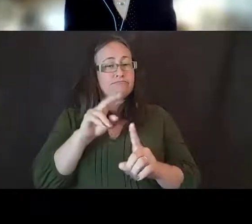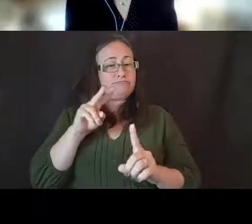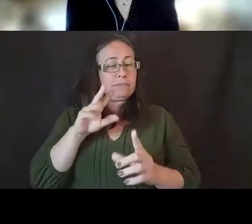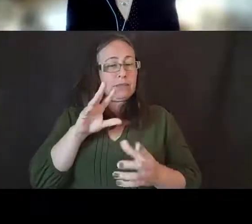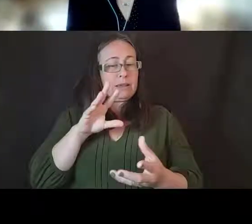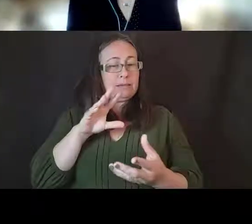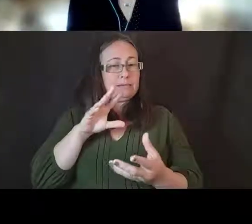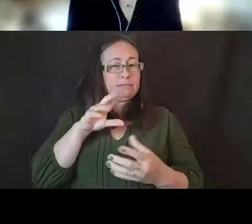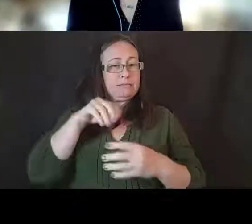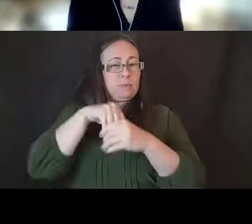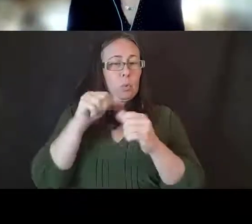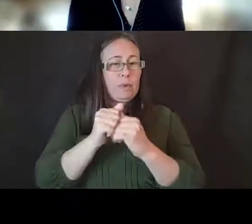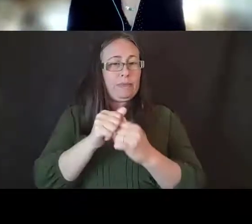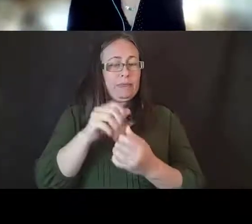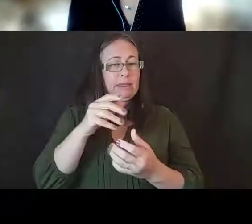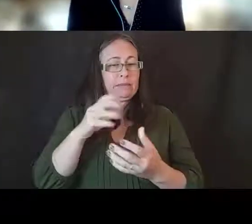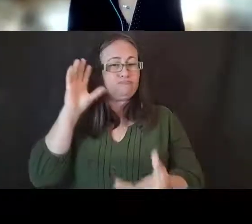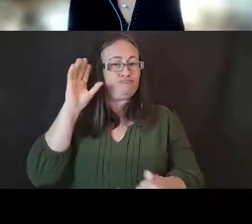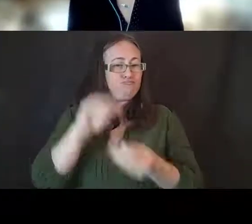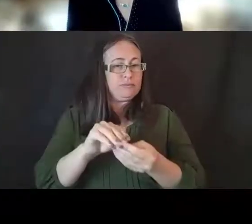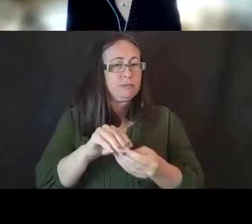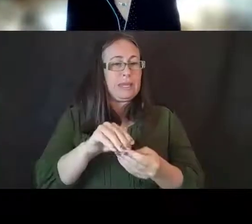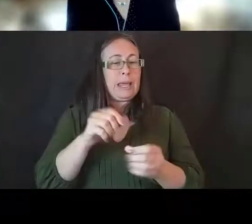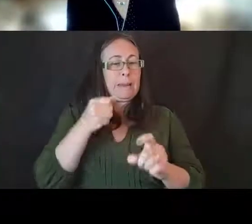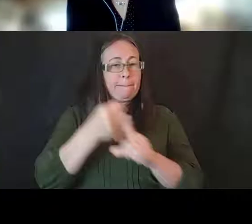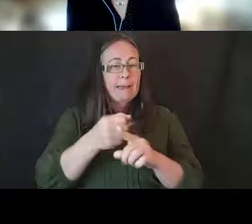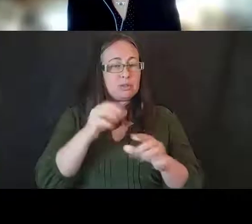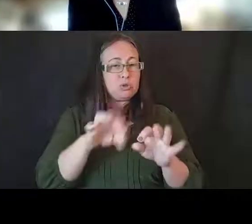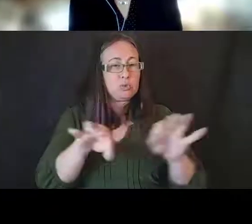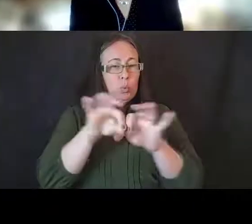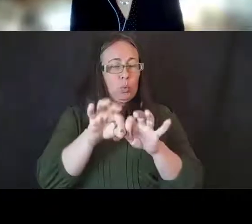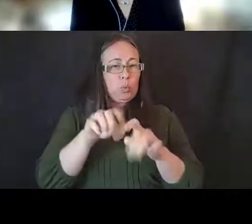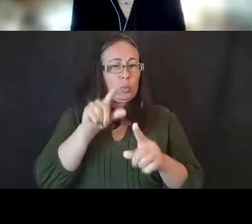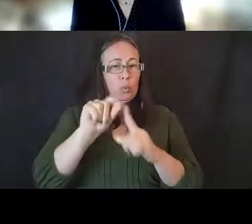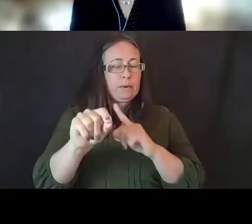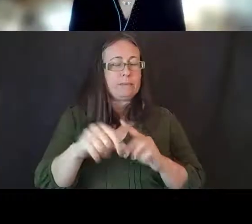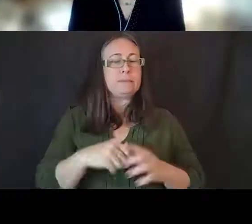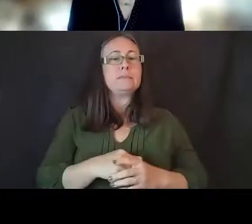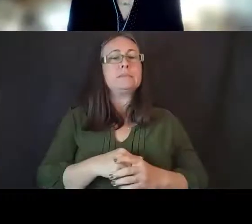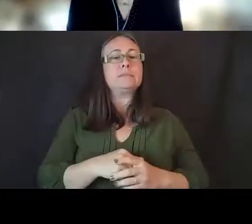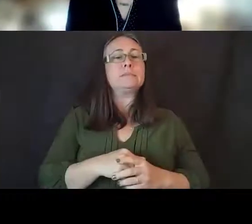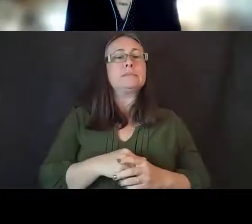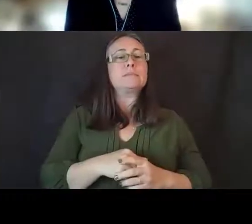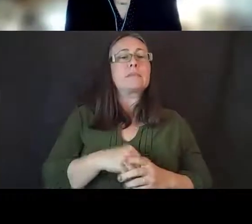Now, rigor of the prior research is the only element that is actually scored in two different places.